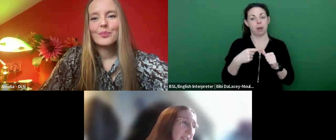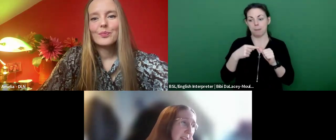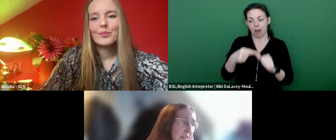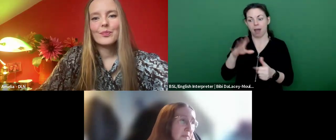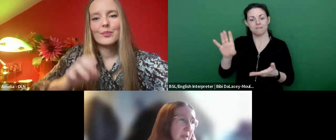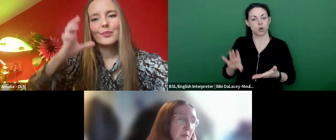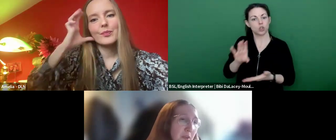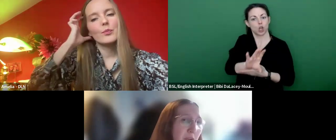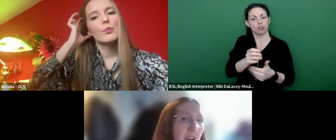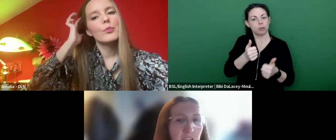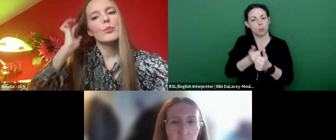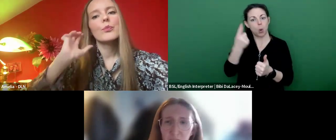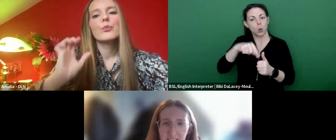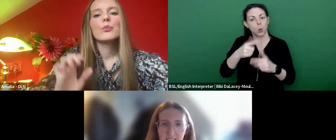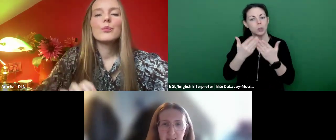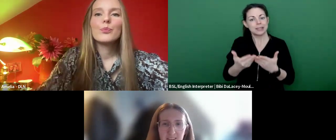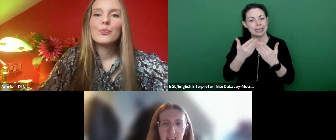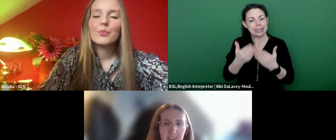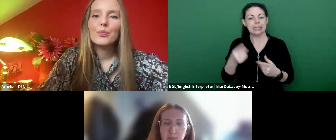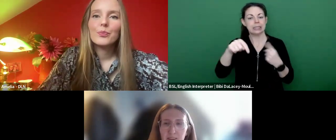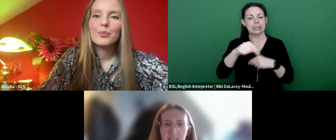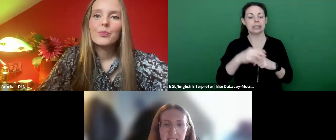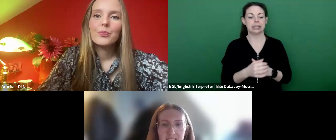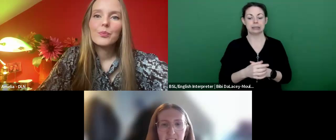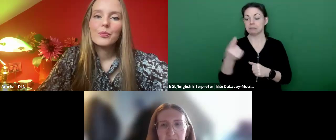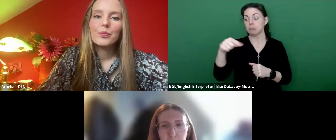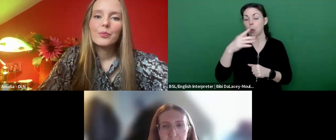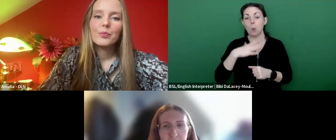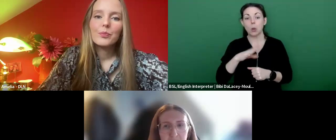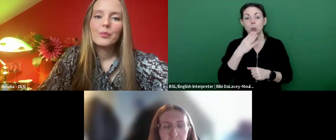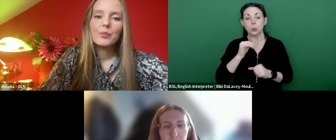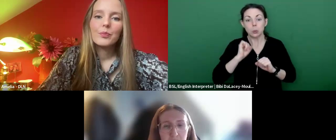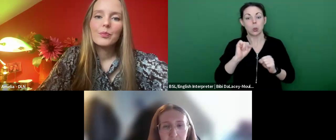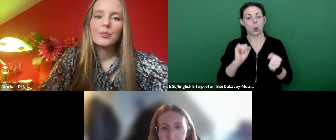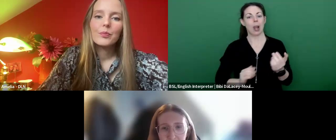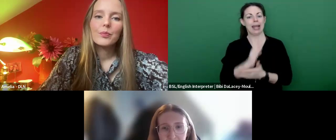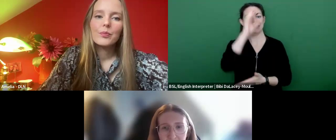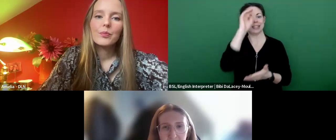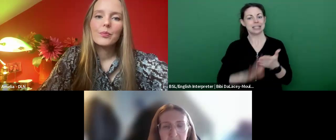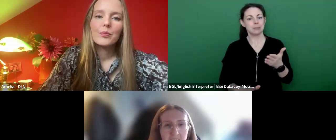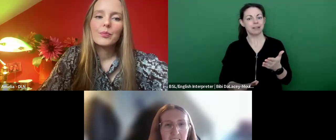Basically, look for people who want to use their lived experiences of disability to create change.